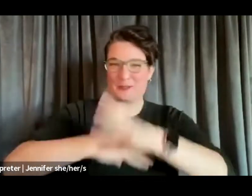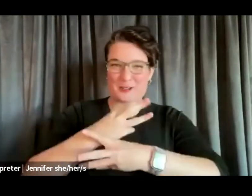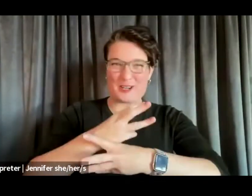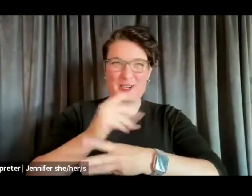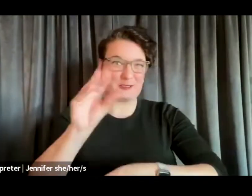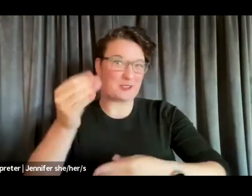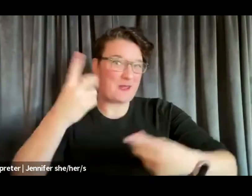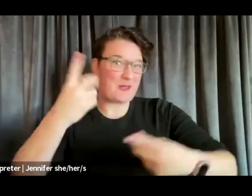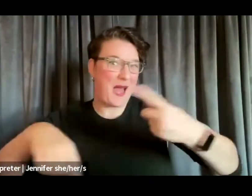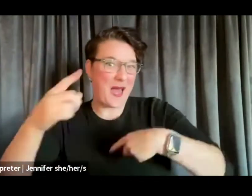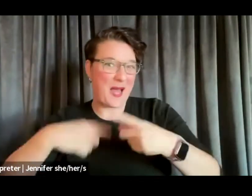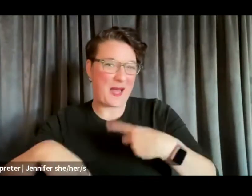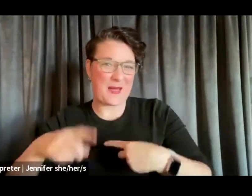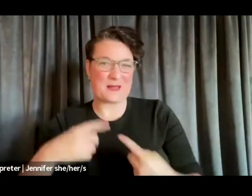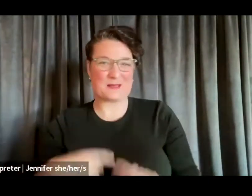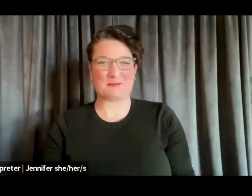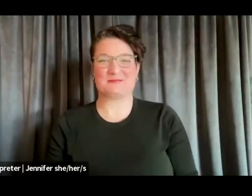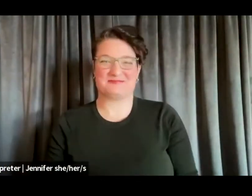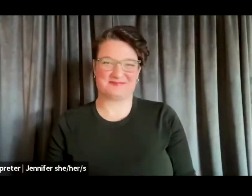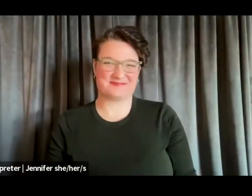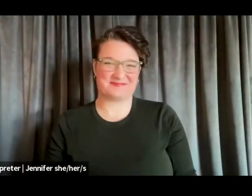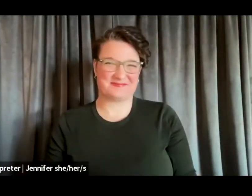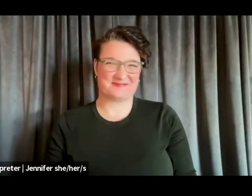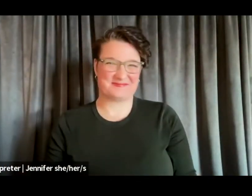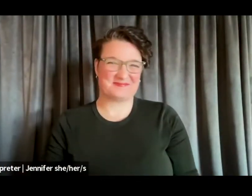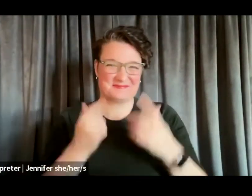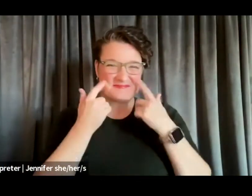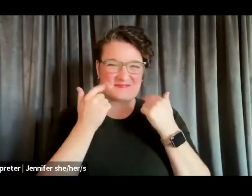Both:TO COME.